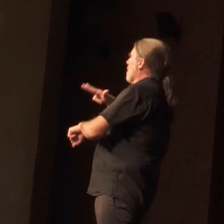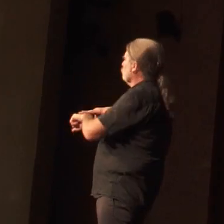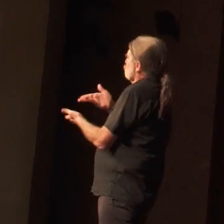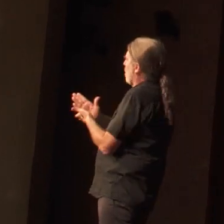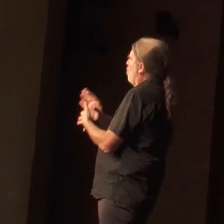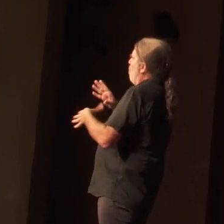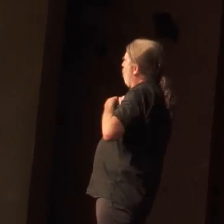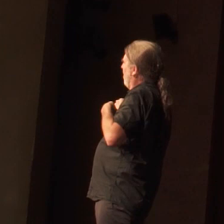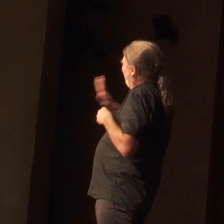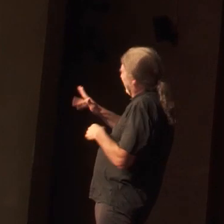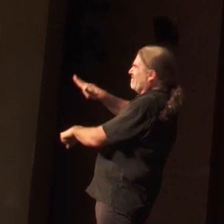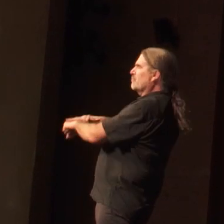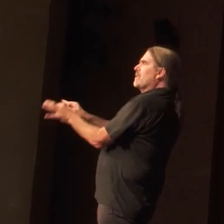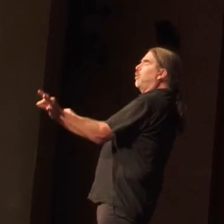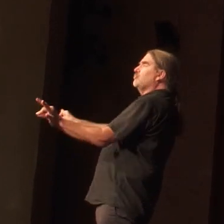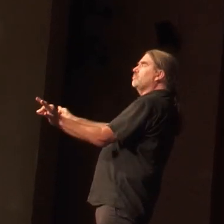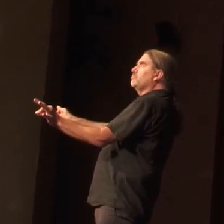...have natural right to their natural language.